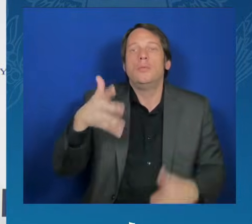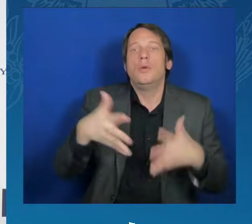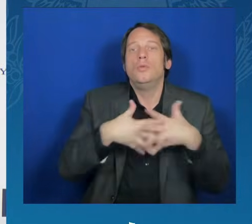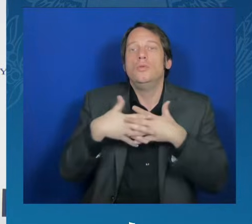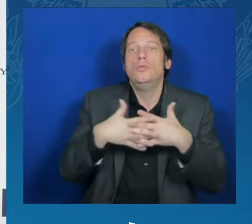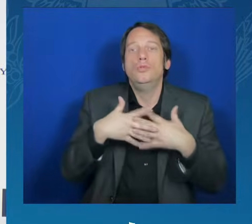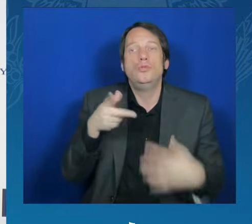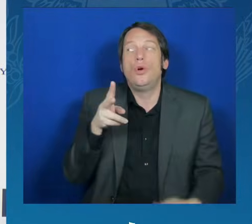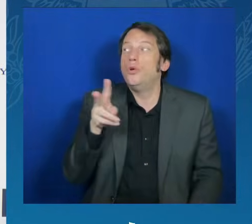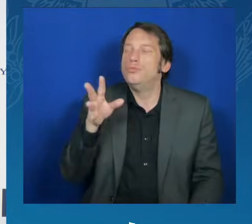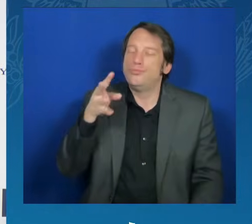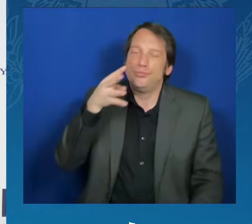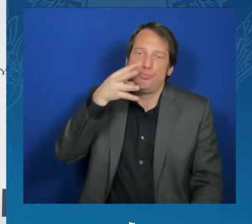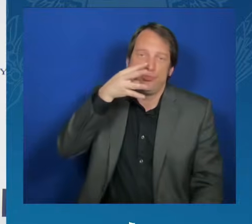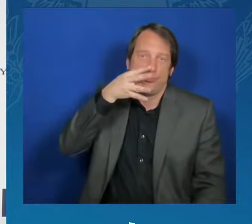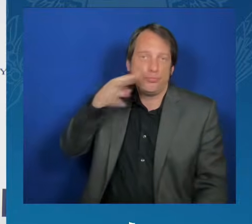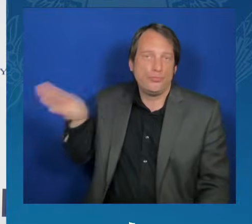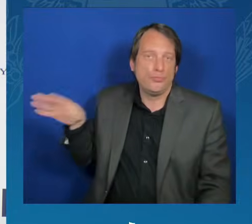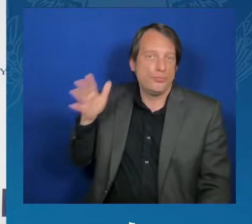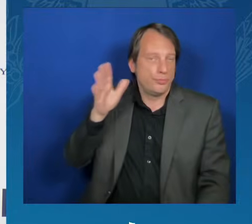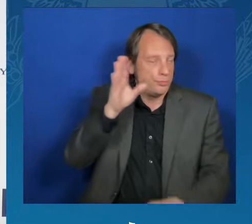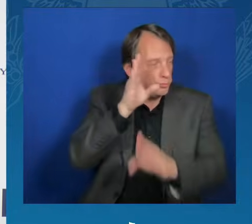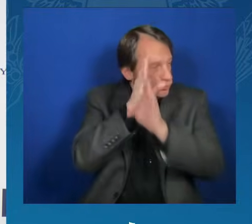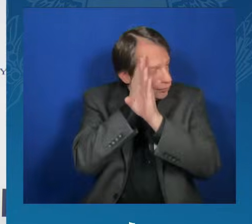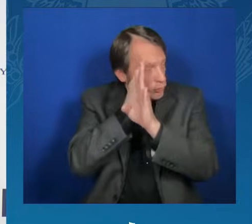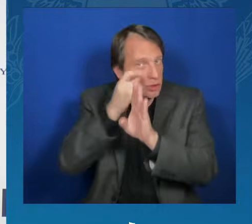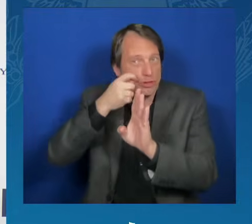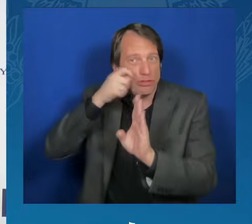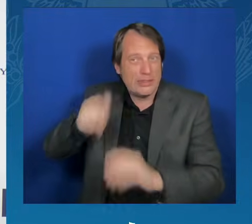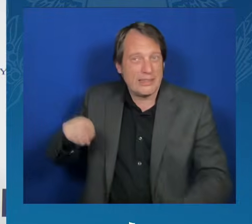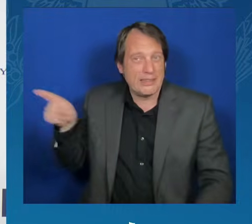Allies and abandoned our treaty commitments.